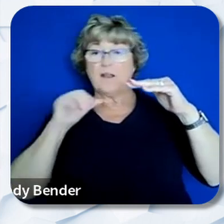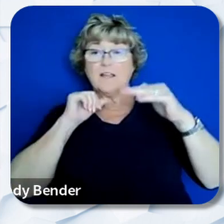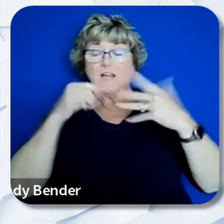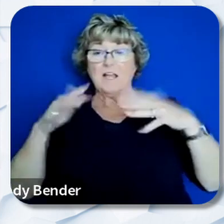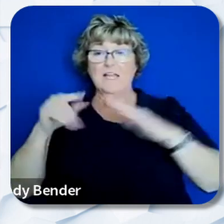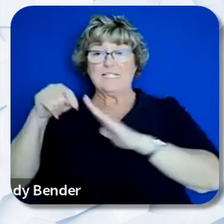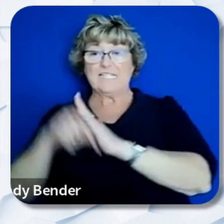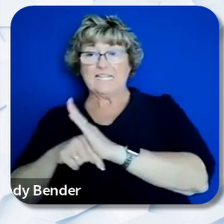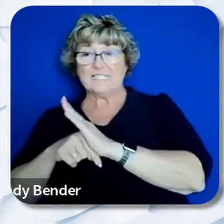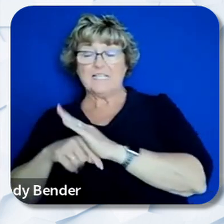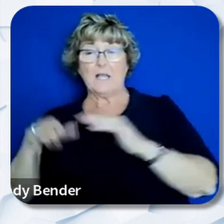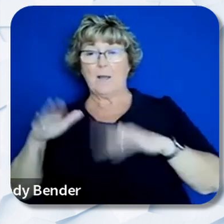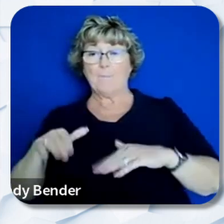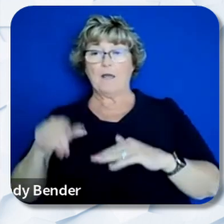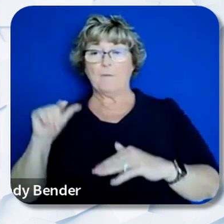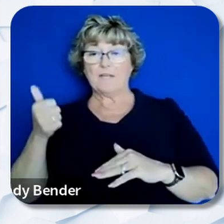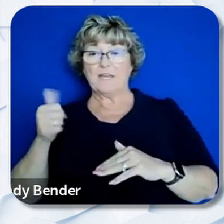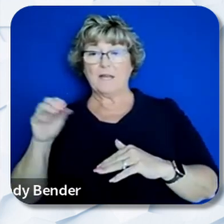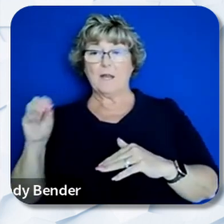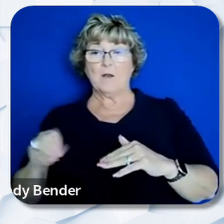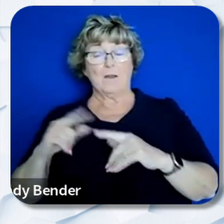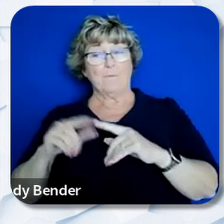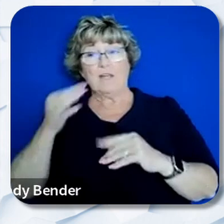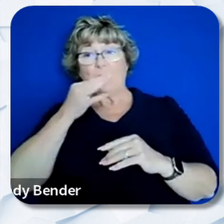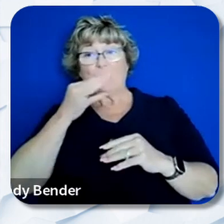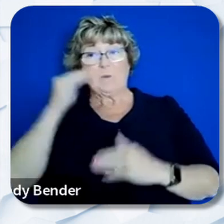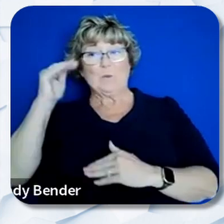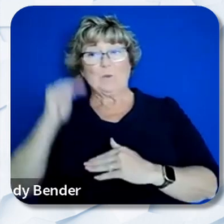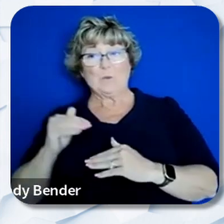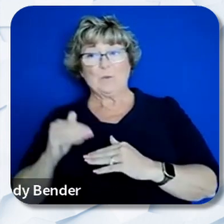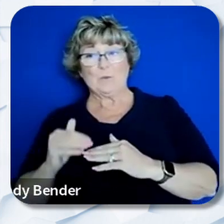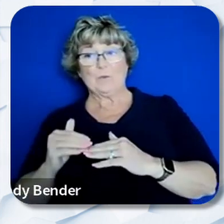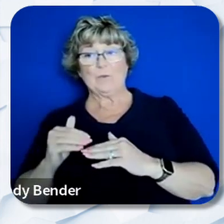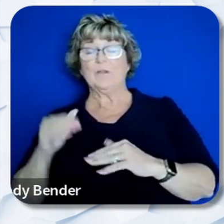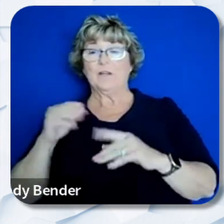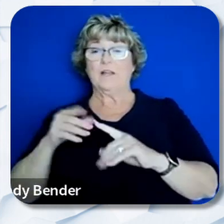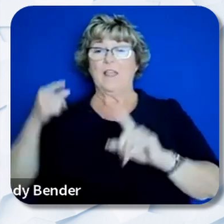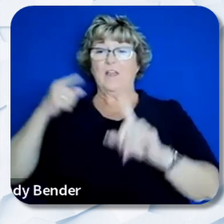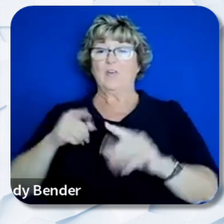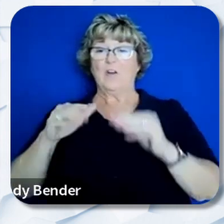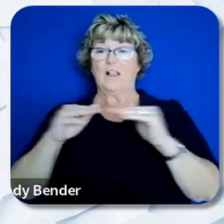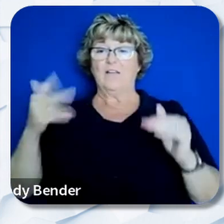not the bottom 10, but they're getting closer, are in the Targeted Level 3 for school age,